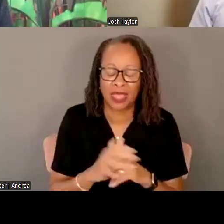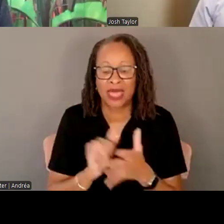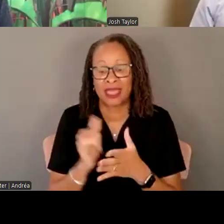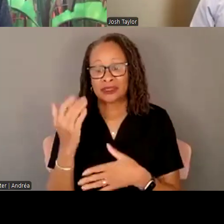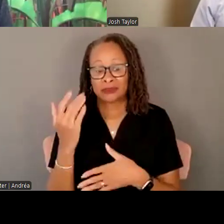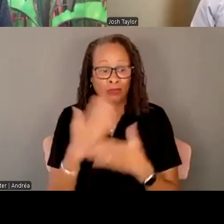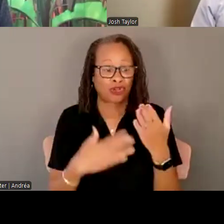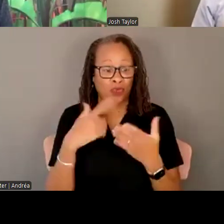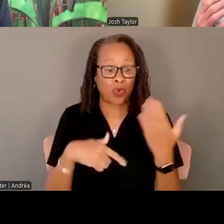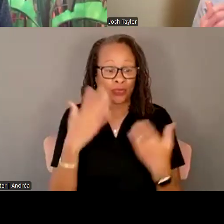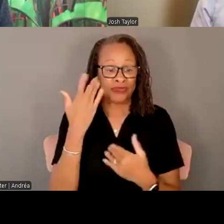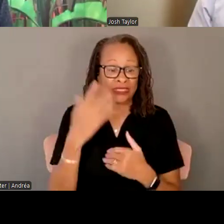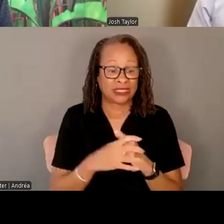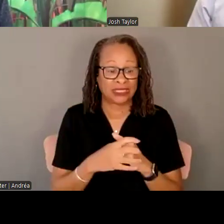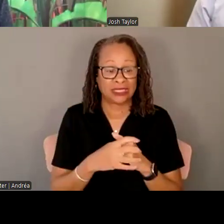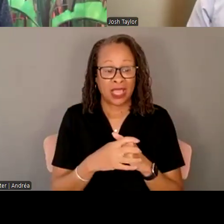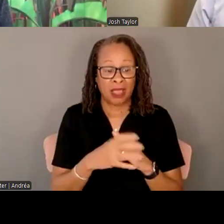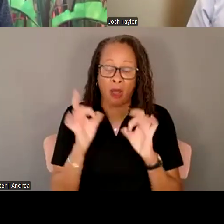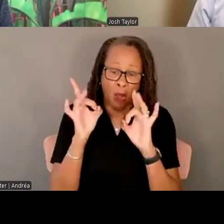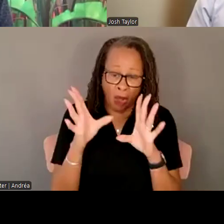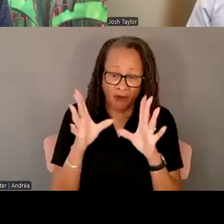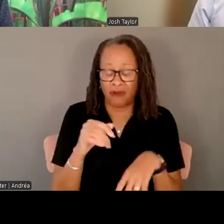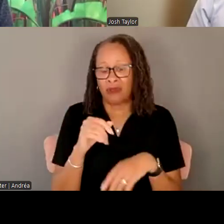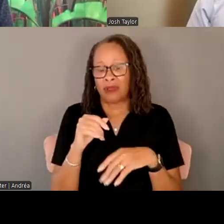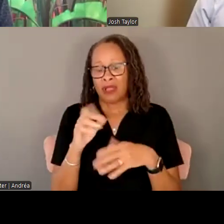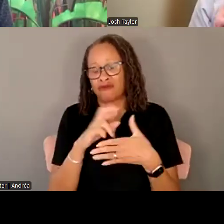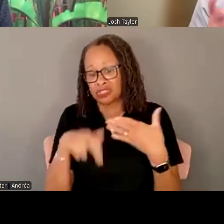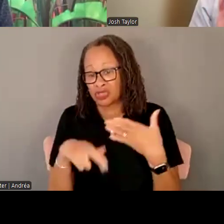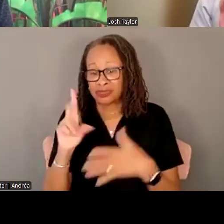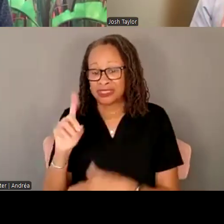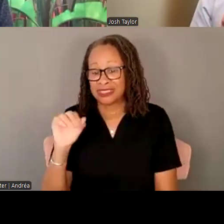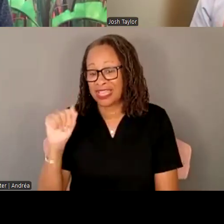kind of poor outcome data for decades is because I don't think we've done a really good job